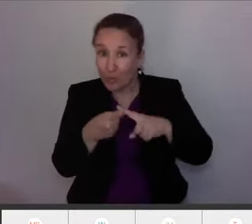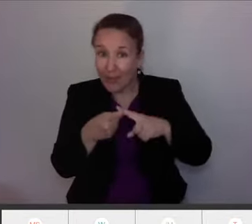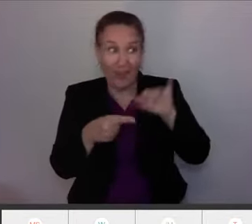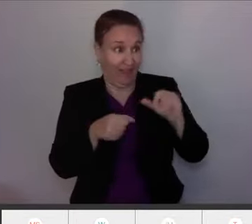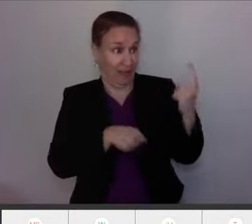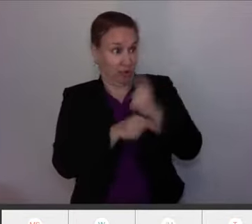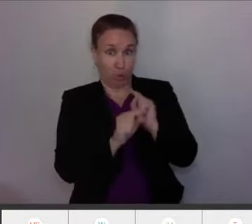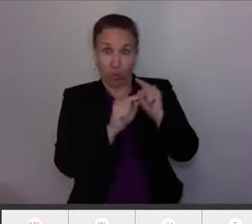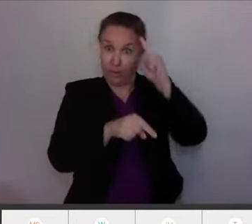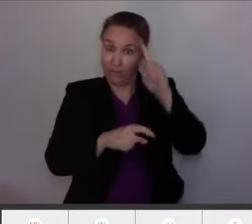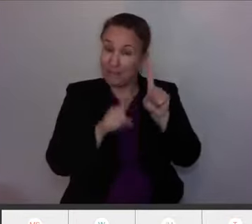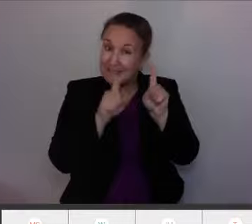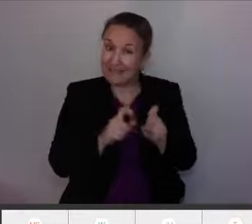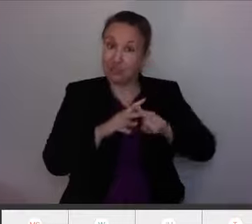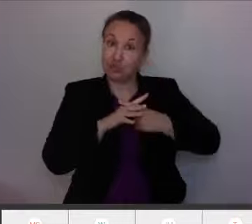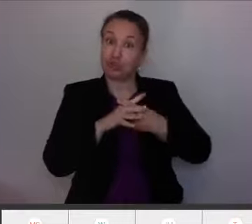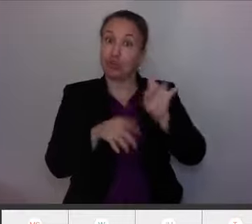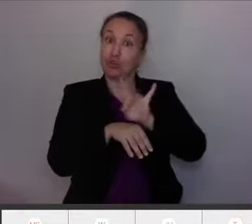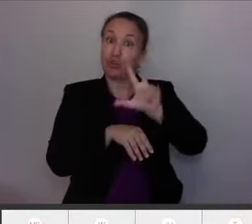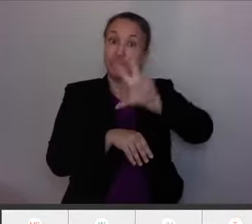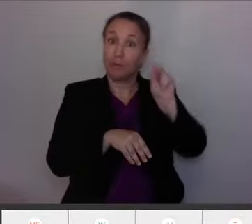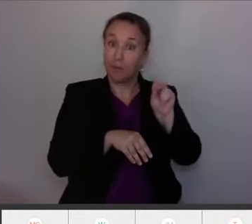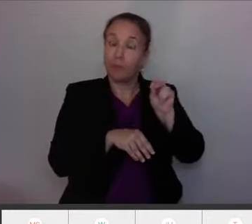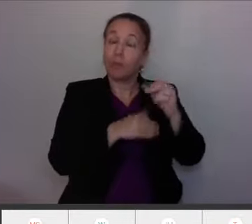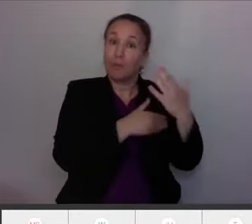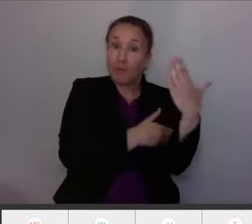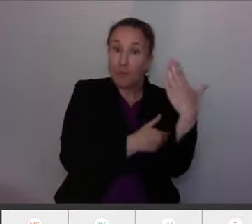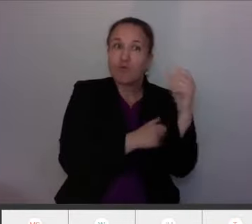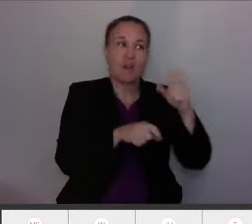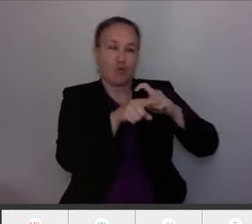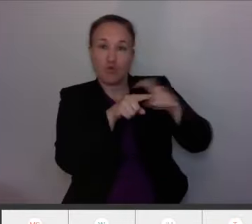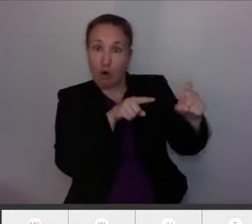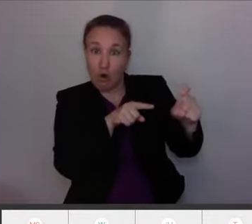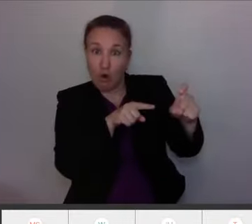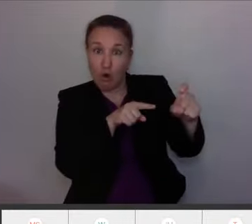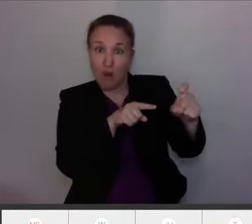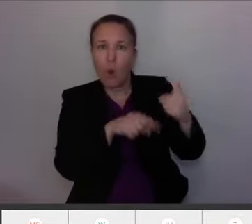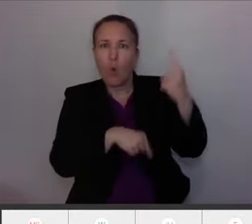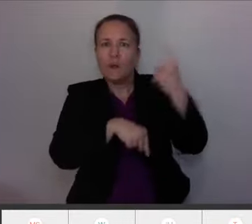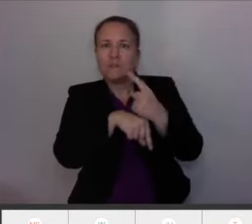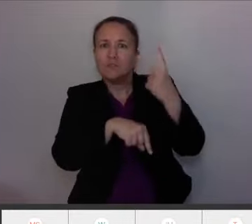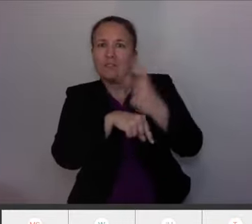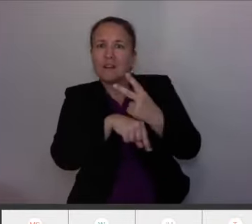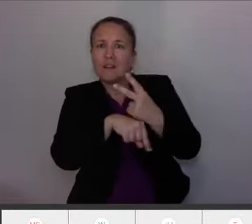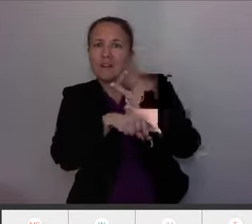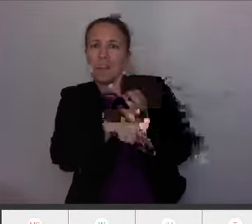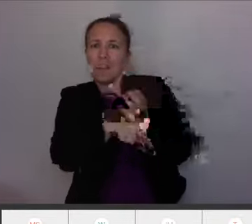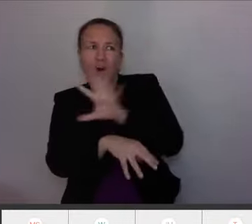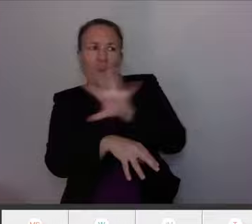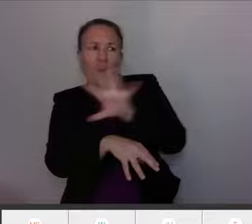beginning at 8 30 in the morning you cannot book ahead we do require that the person being tested